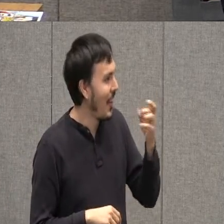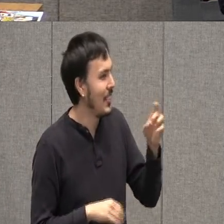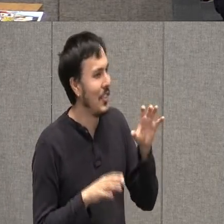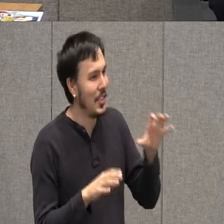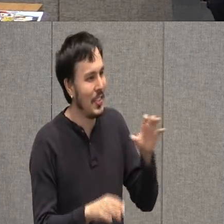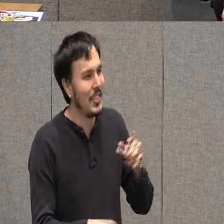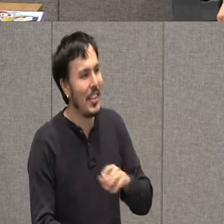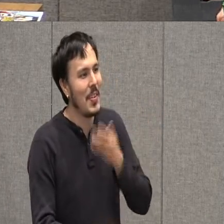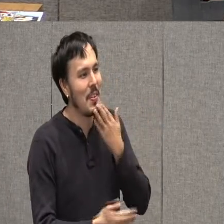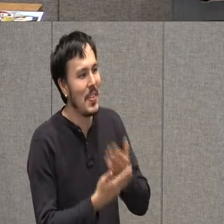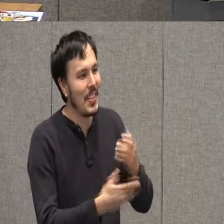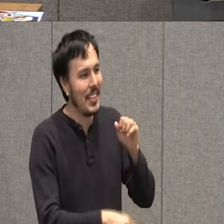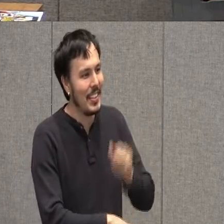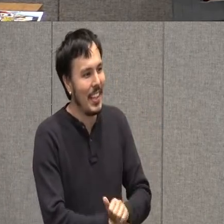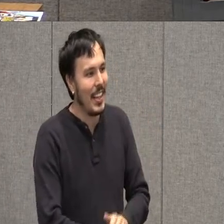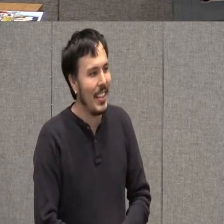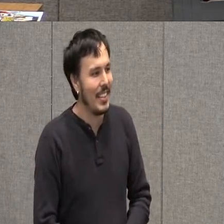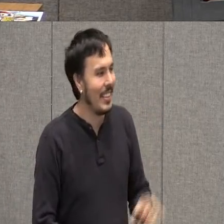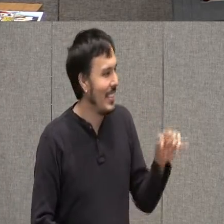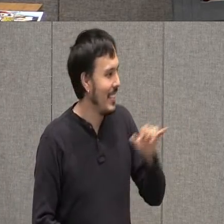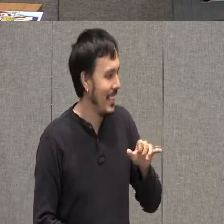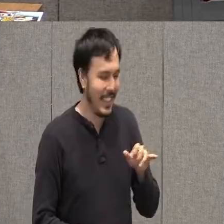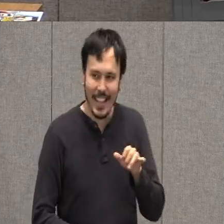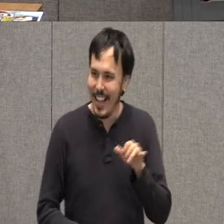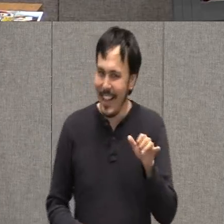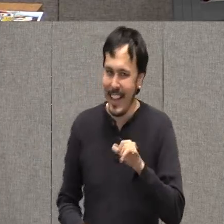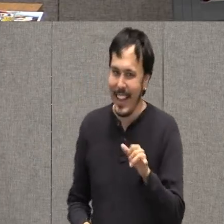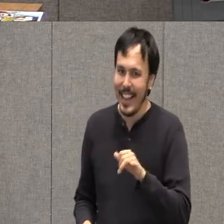[Ley] Thanks, they're like pant muscles. I like how you left a little stick feet.